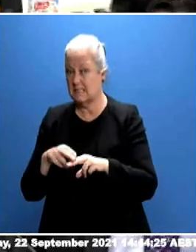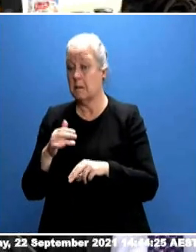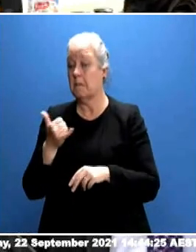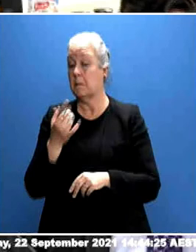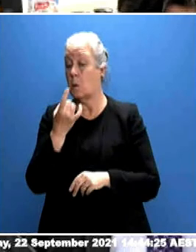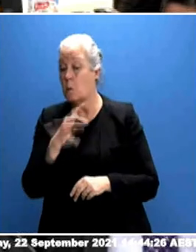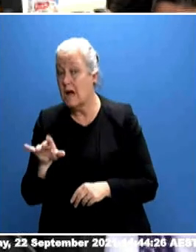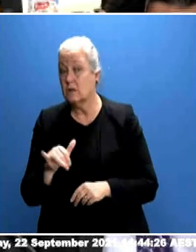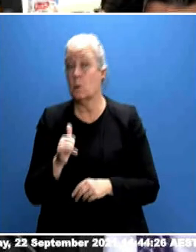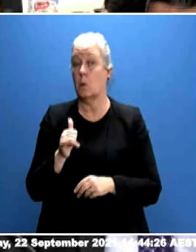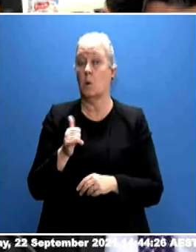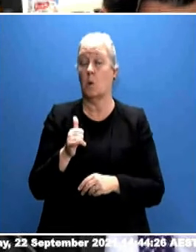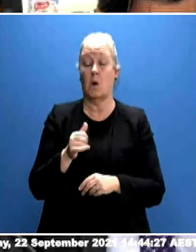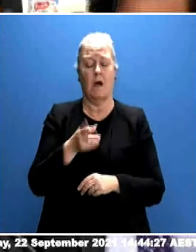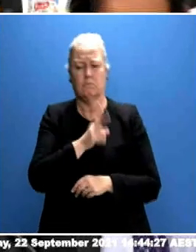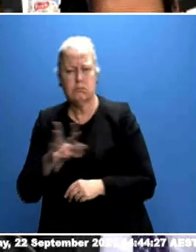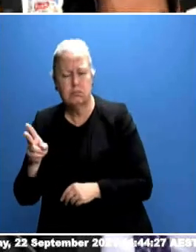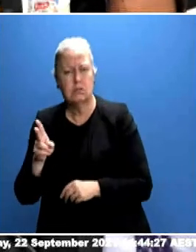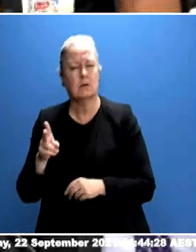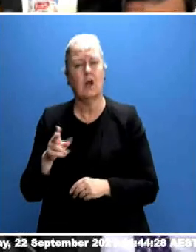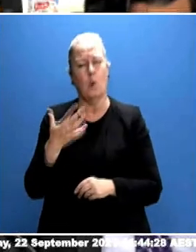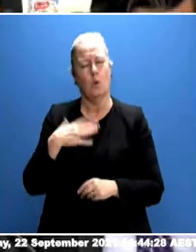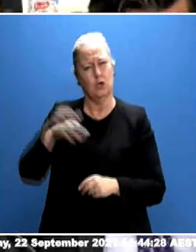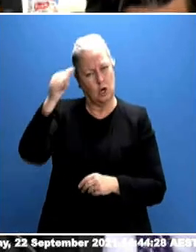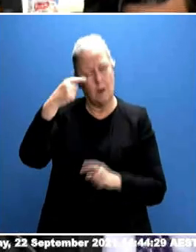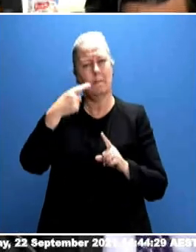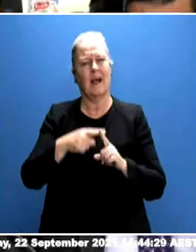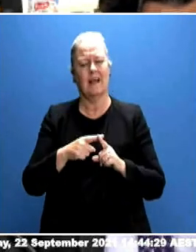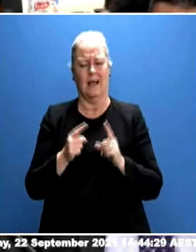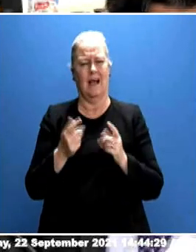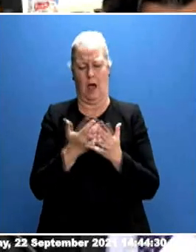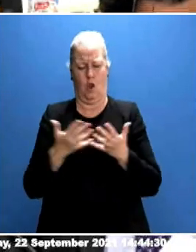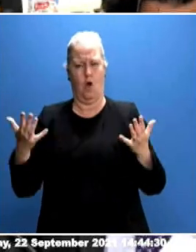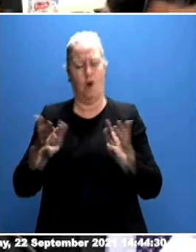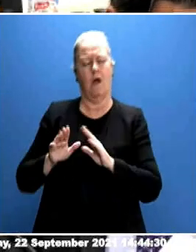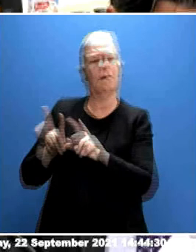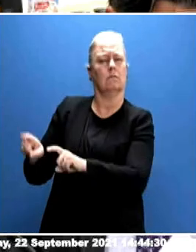would provide an average of time spent by a child in the Kath French Centre.